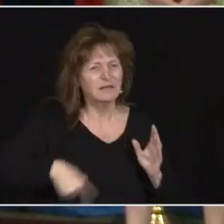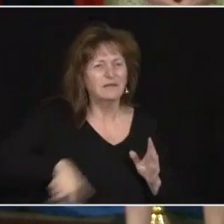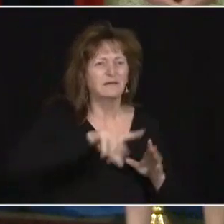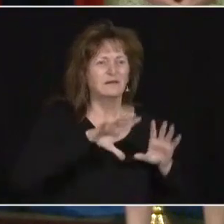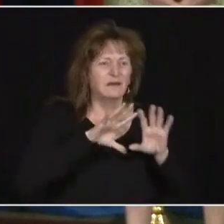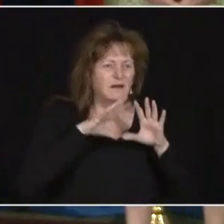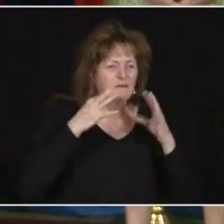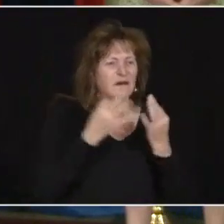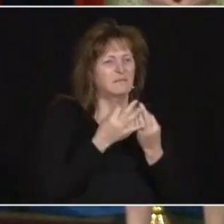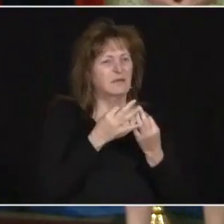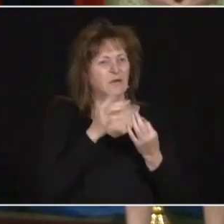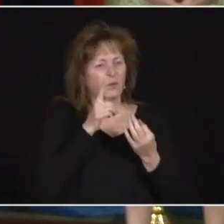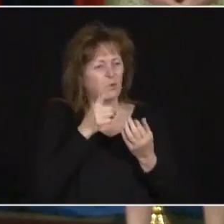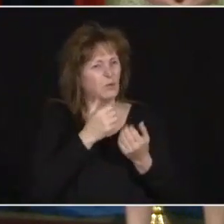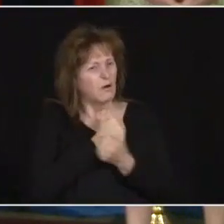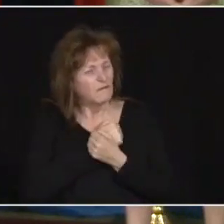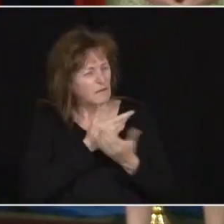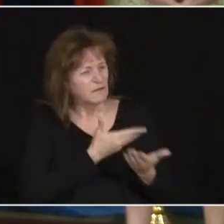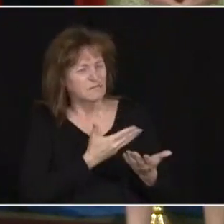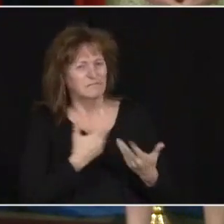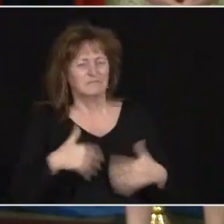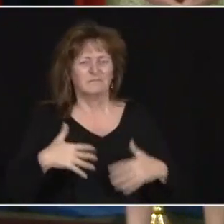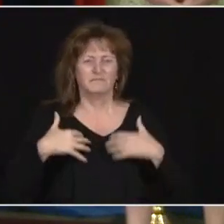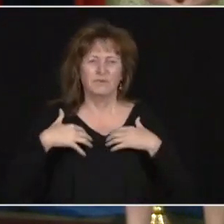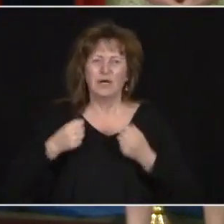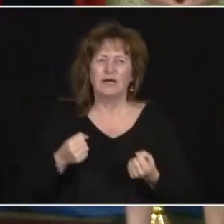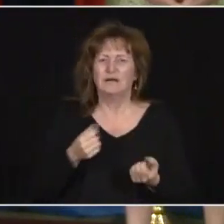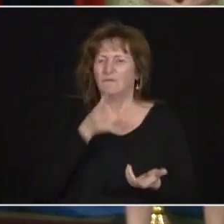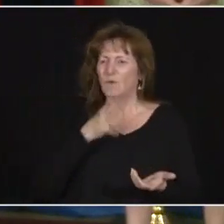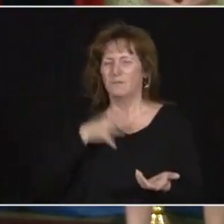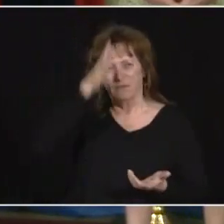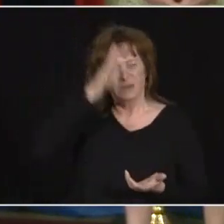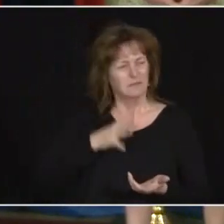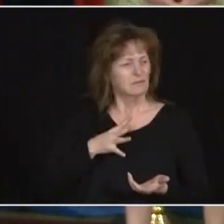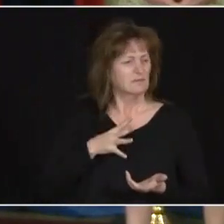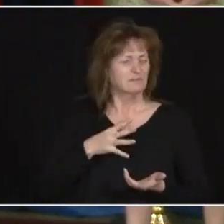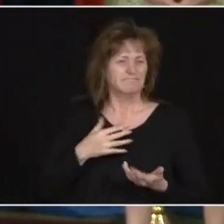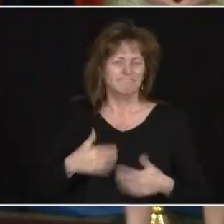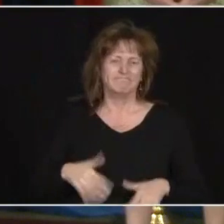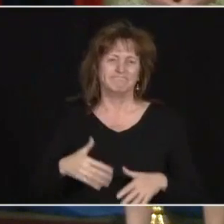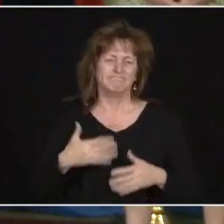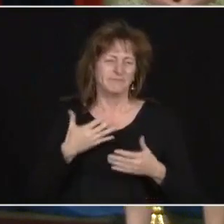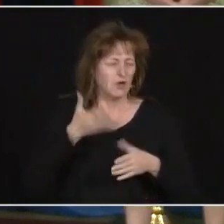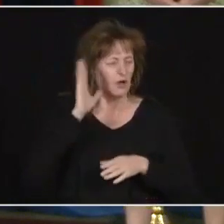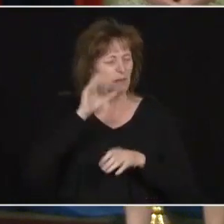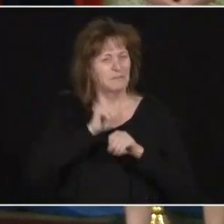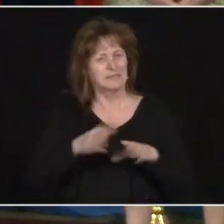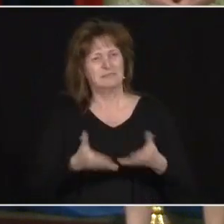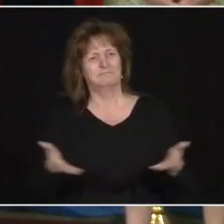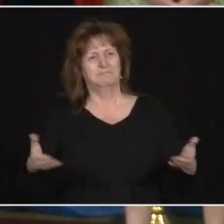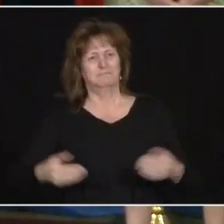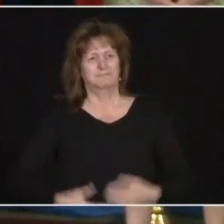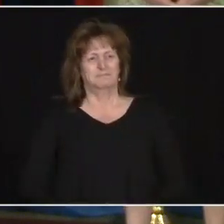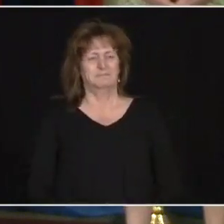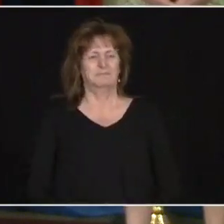women. Glowed bless them all. I want to start by addressing something head